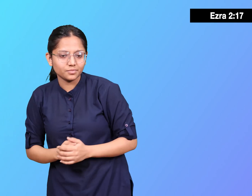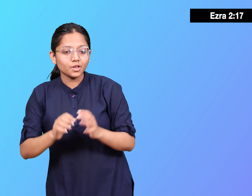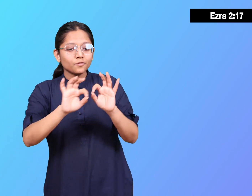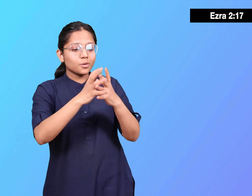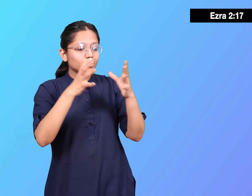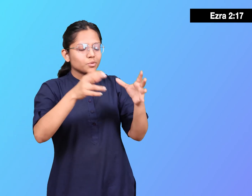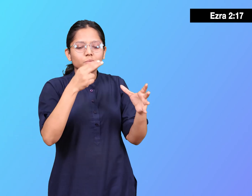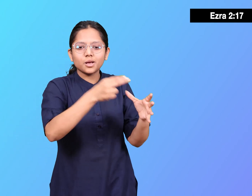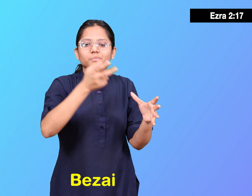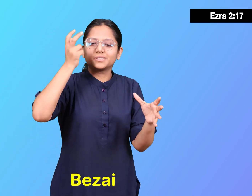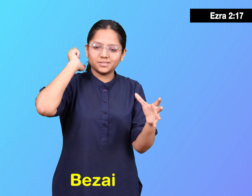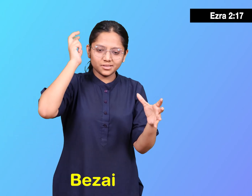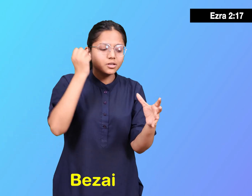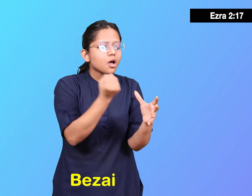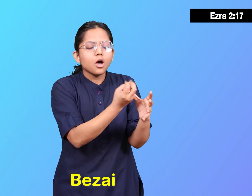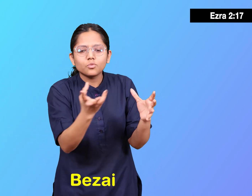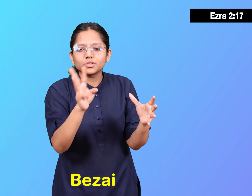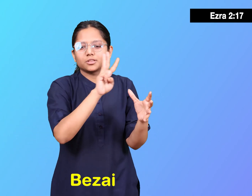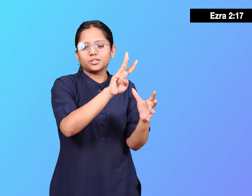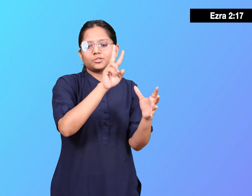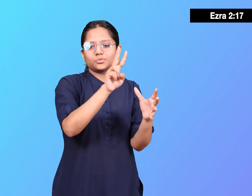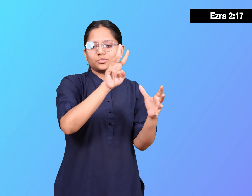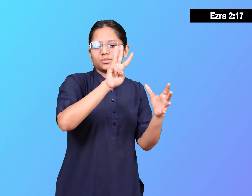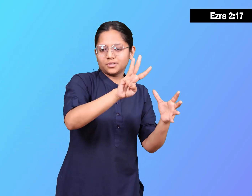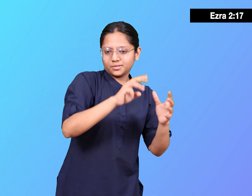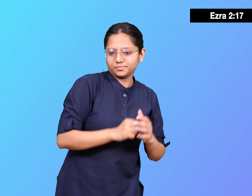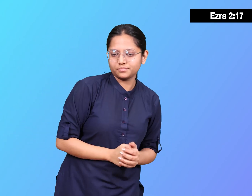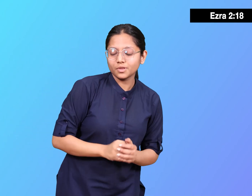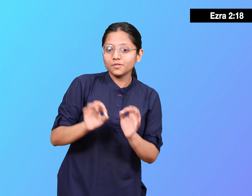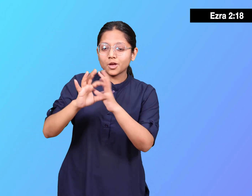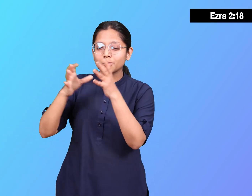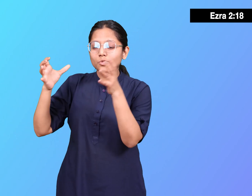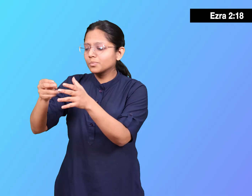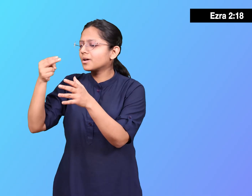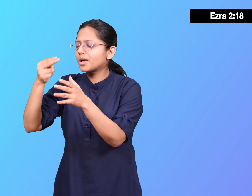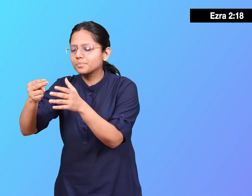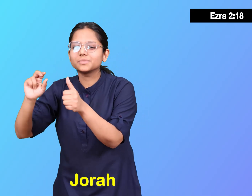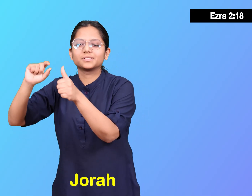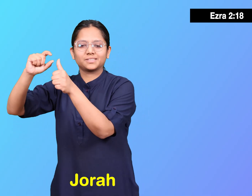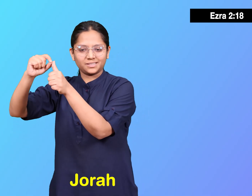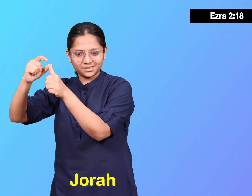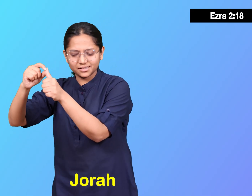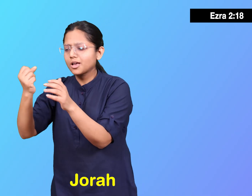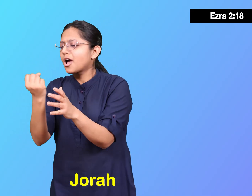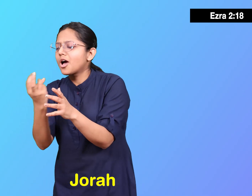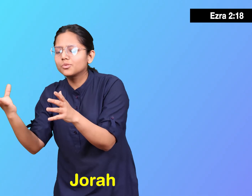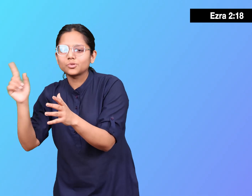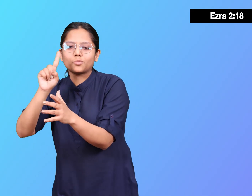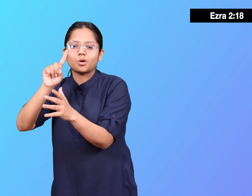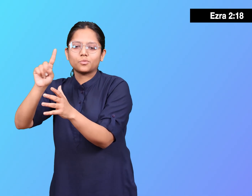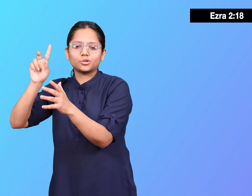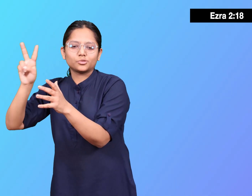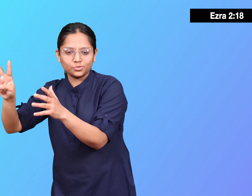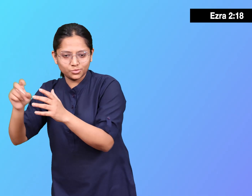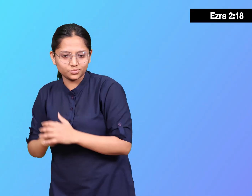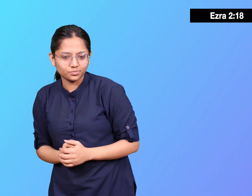the descendants of Bezai: 323 the descendants of Jorah: 112